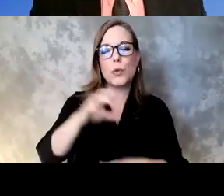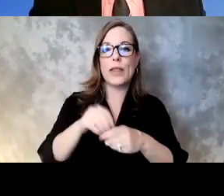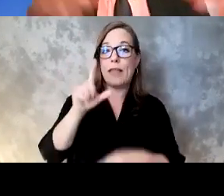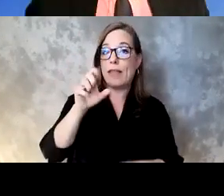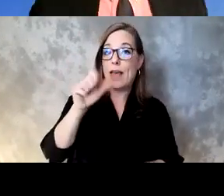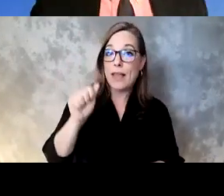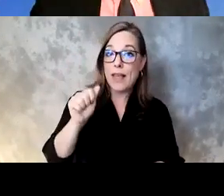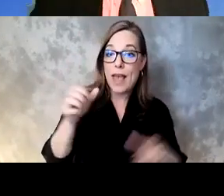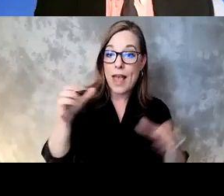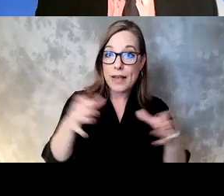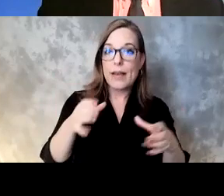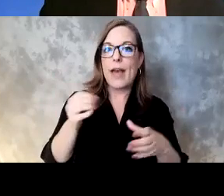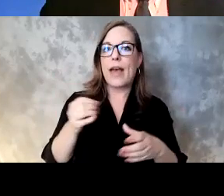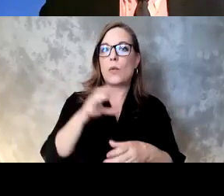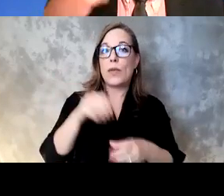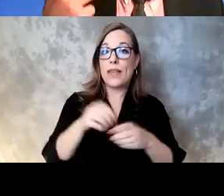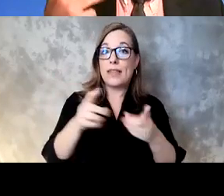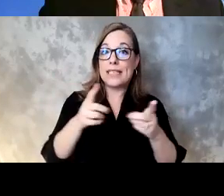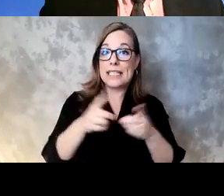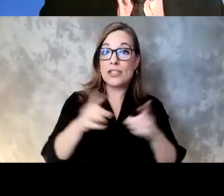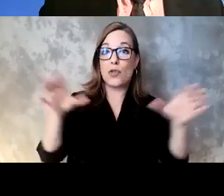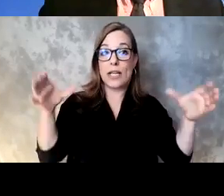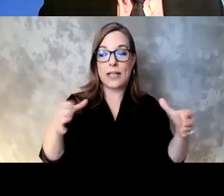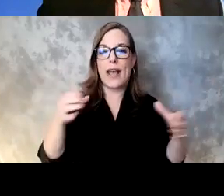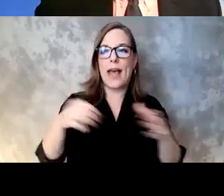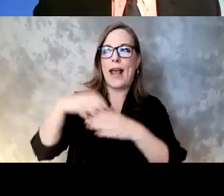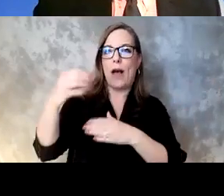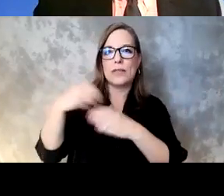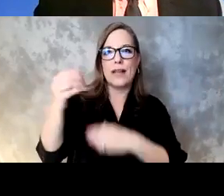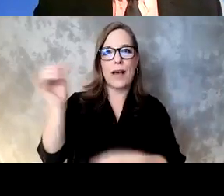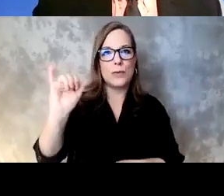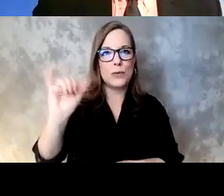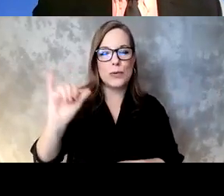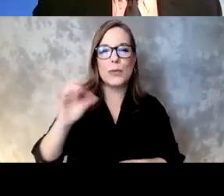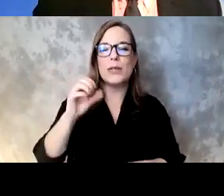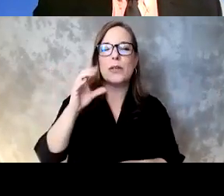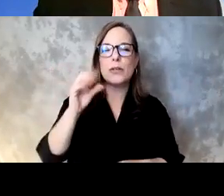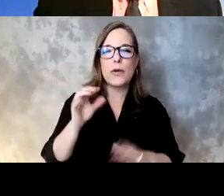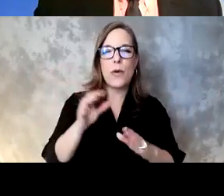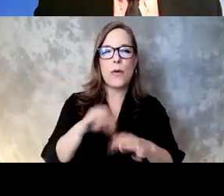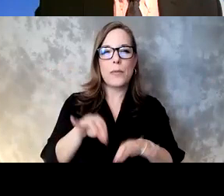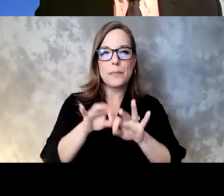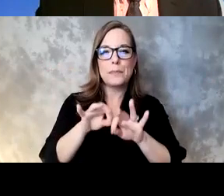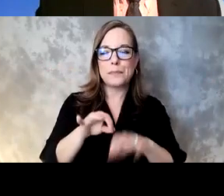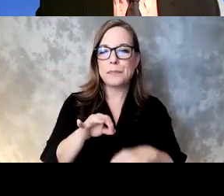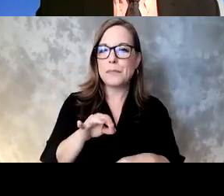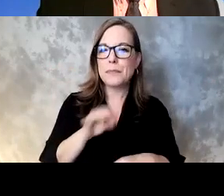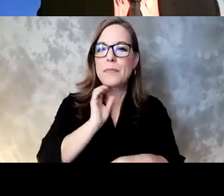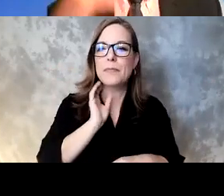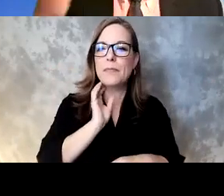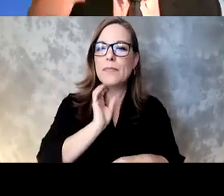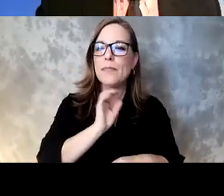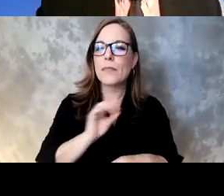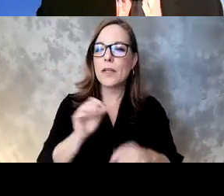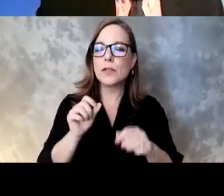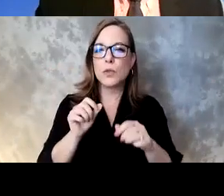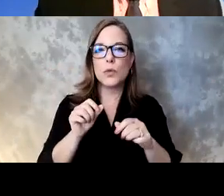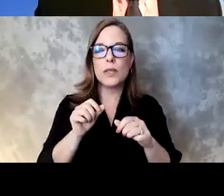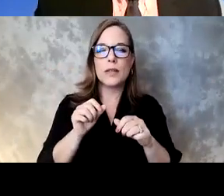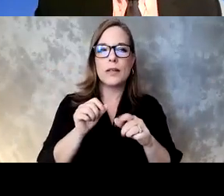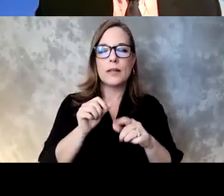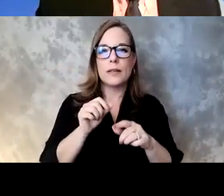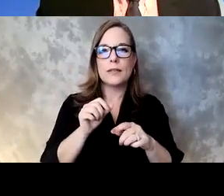and outside of your district and so kind of keeping keeping those those options in mind.